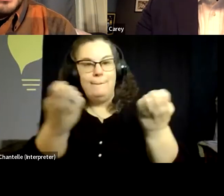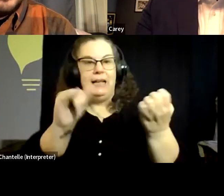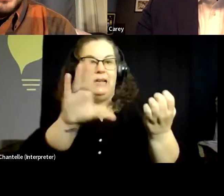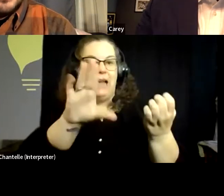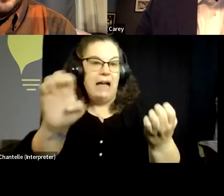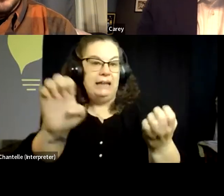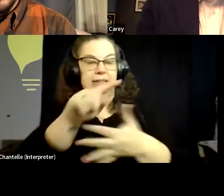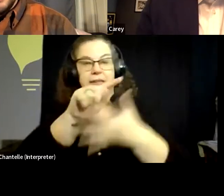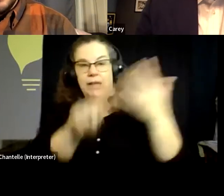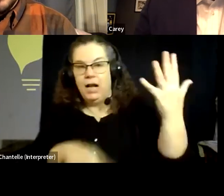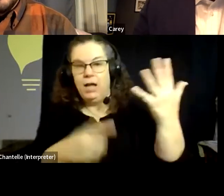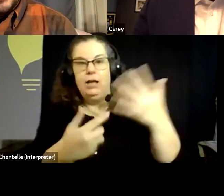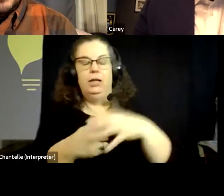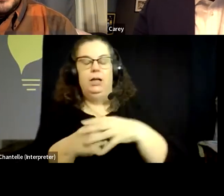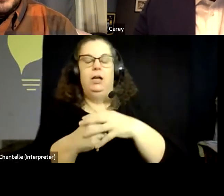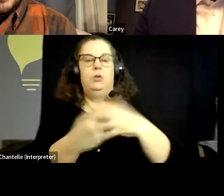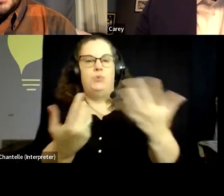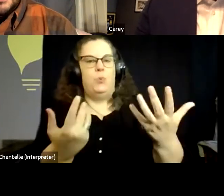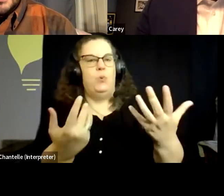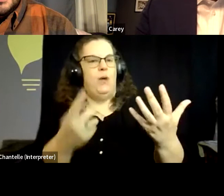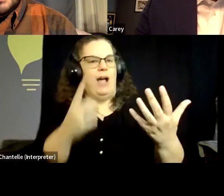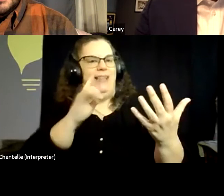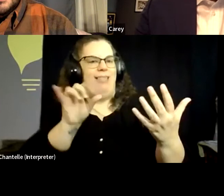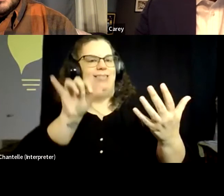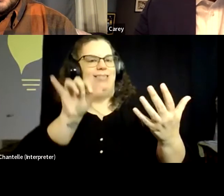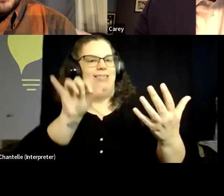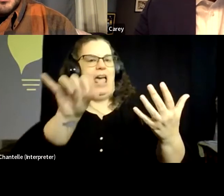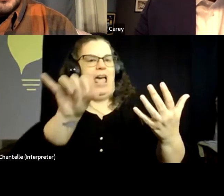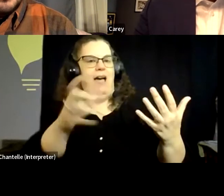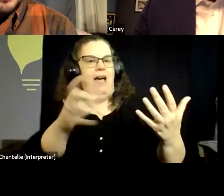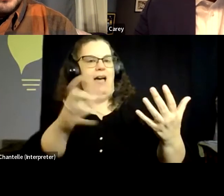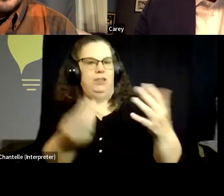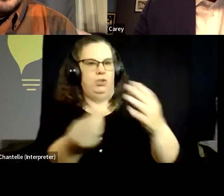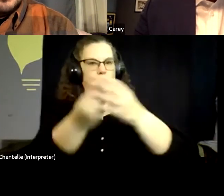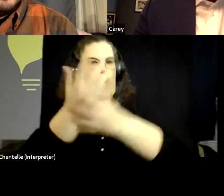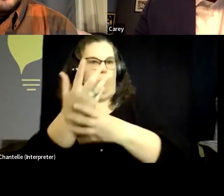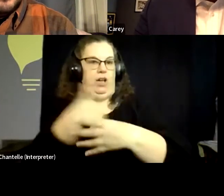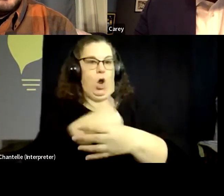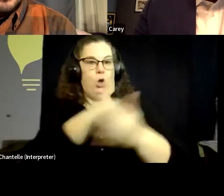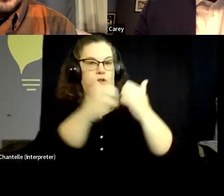like that. I think as far as growing our sport, that's our hurdle